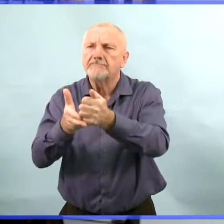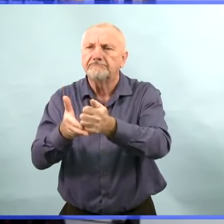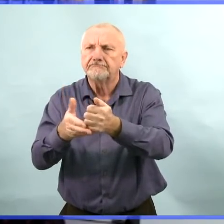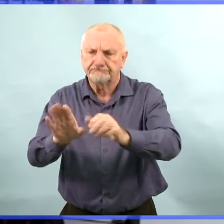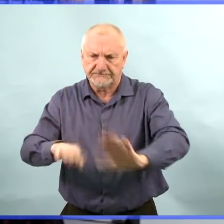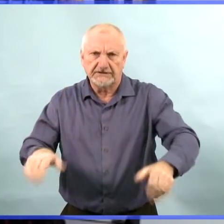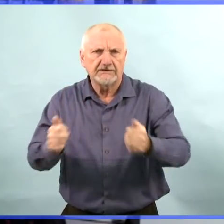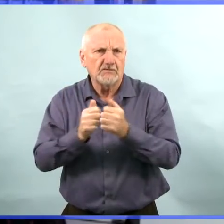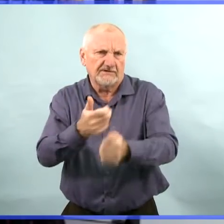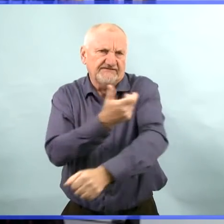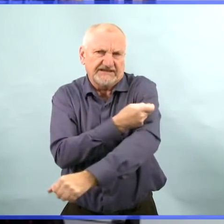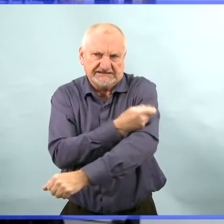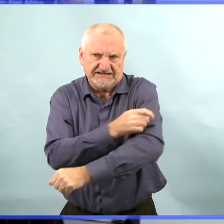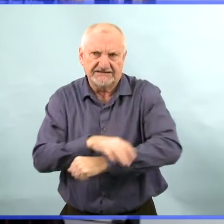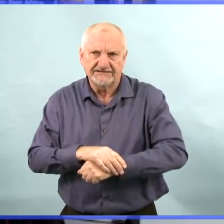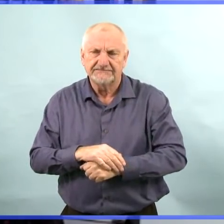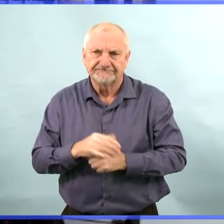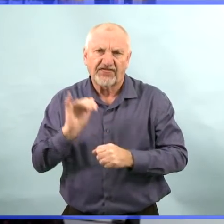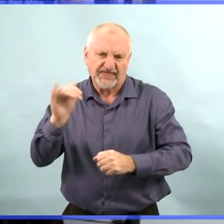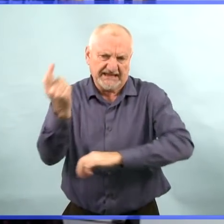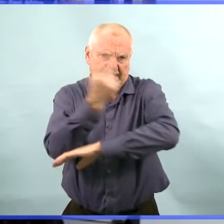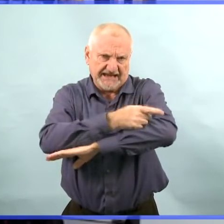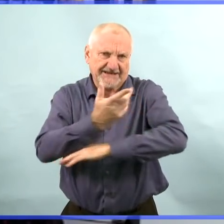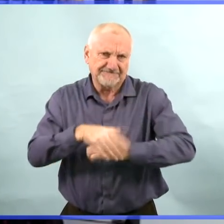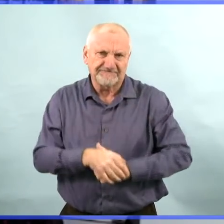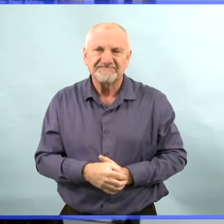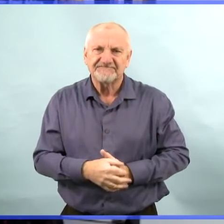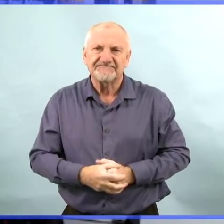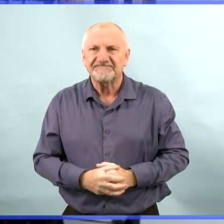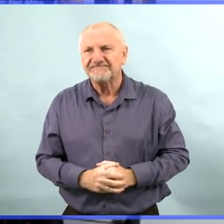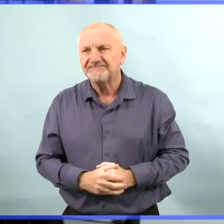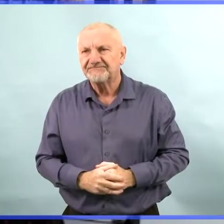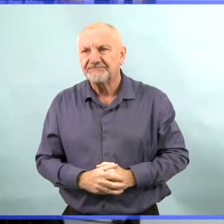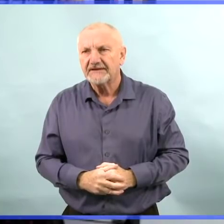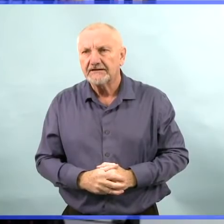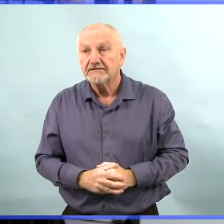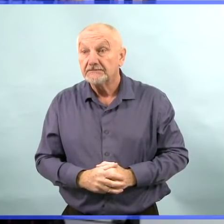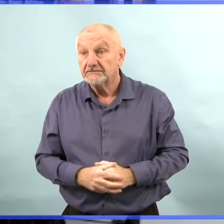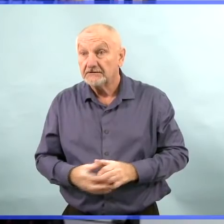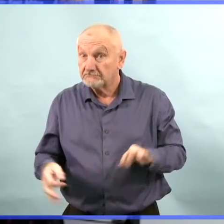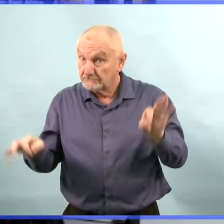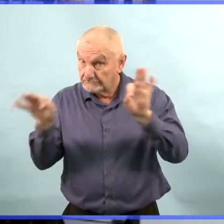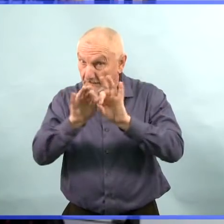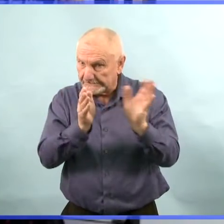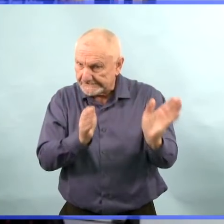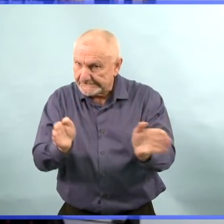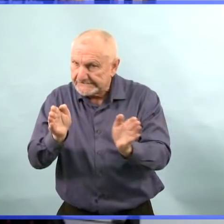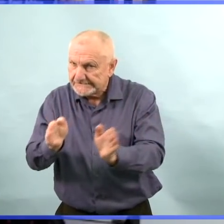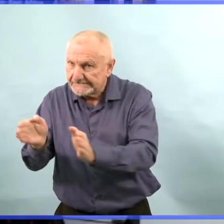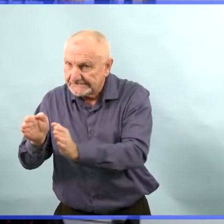we can't emphasize enough the importance of a little bit of planning sometimes we might think